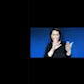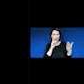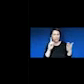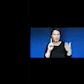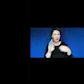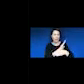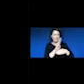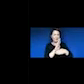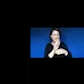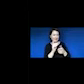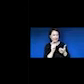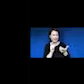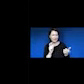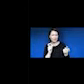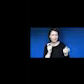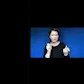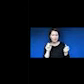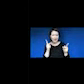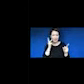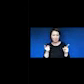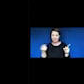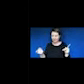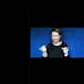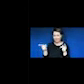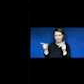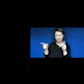try out the job, and show them what they've got.